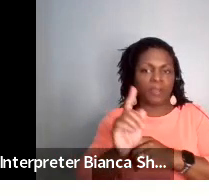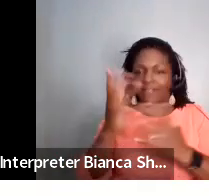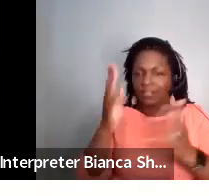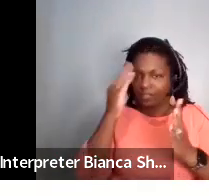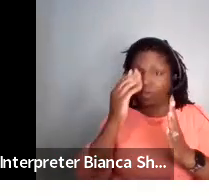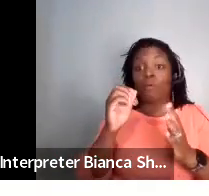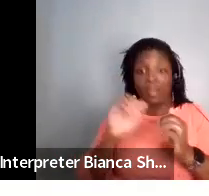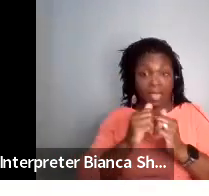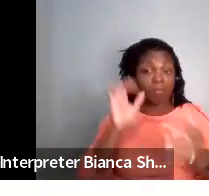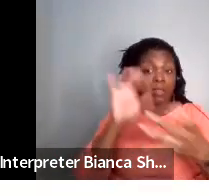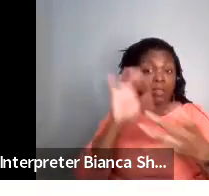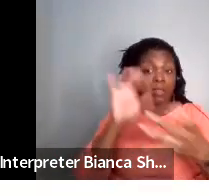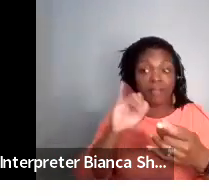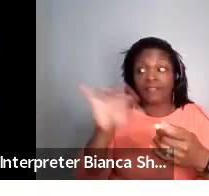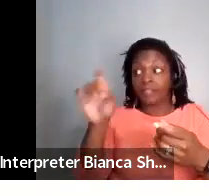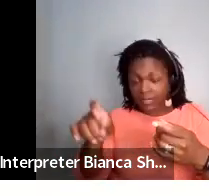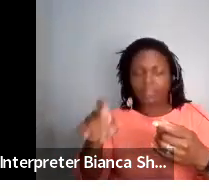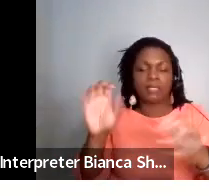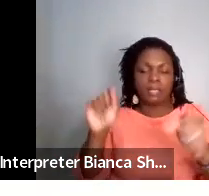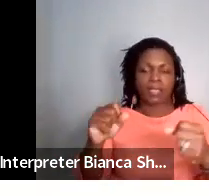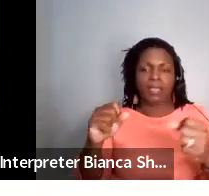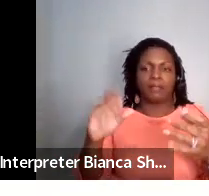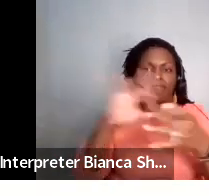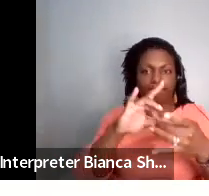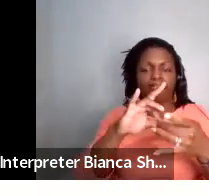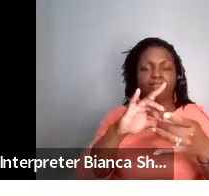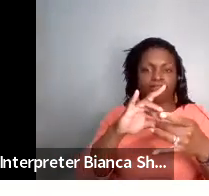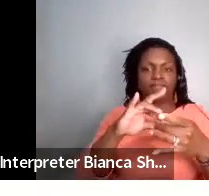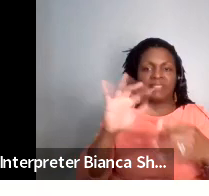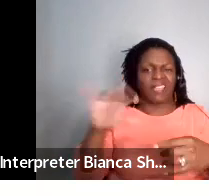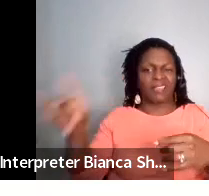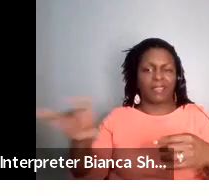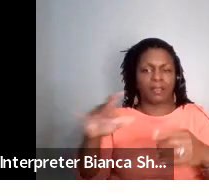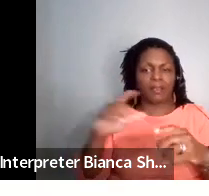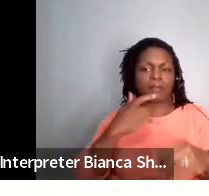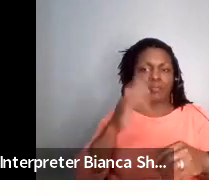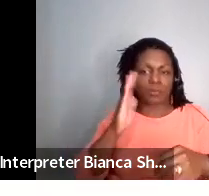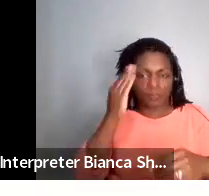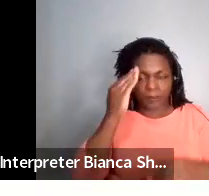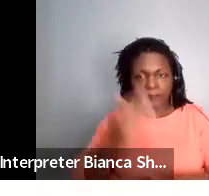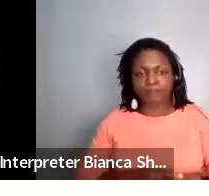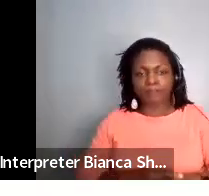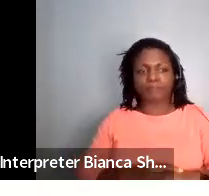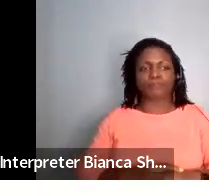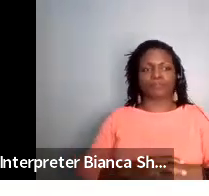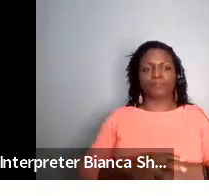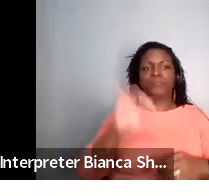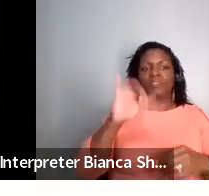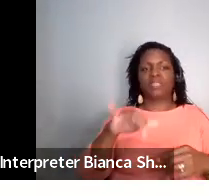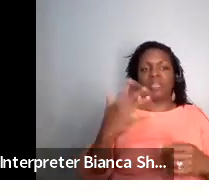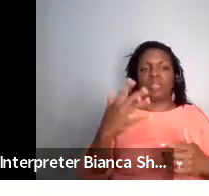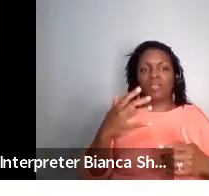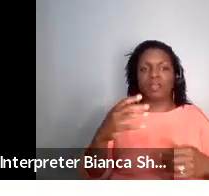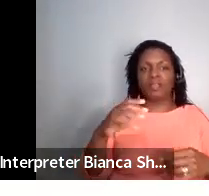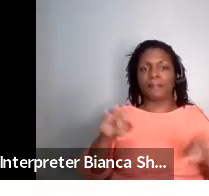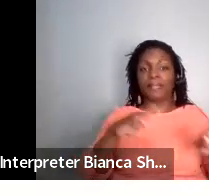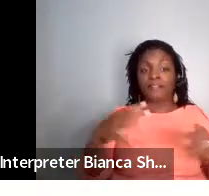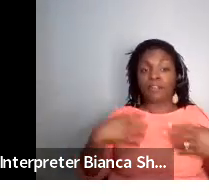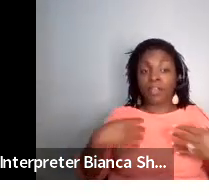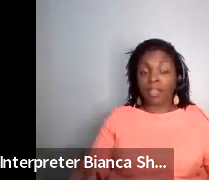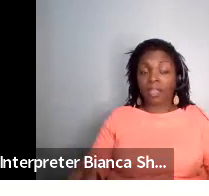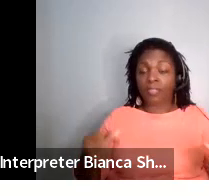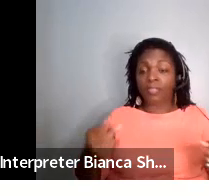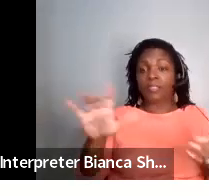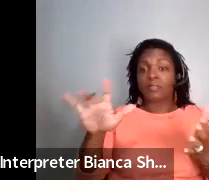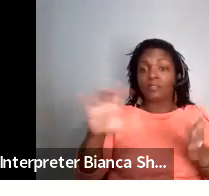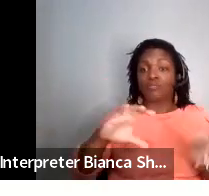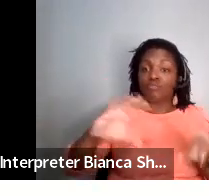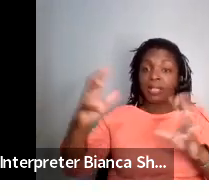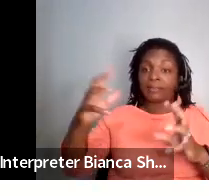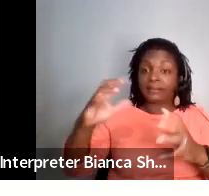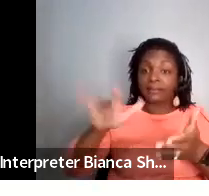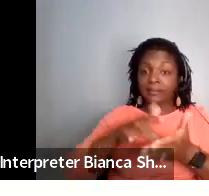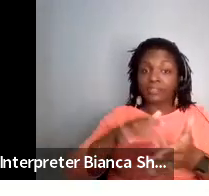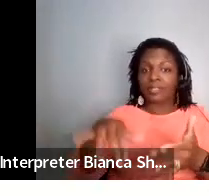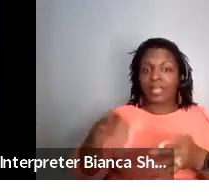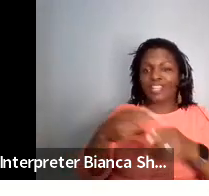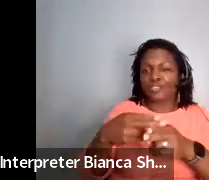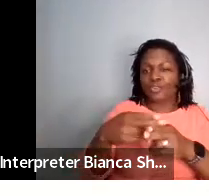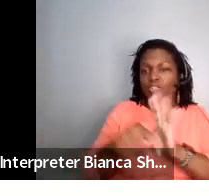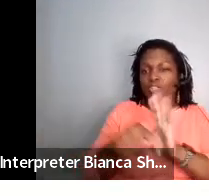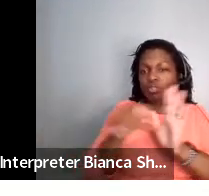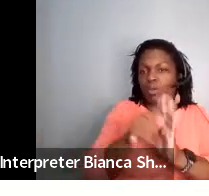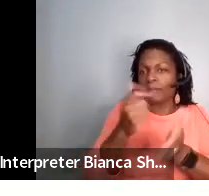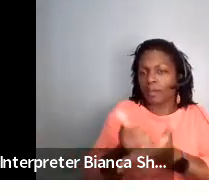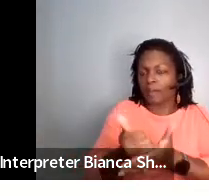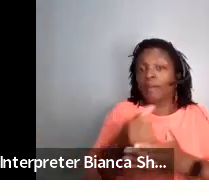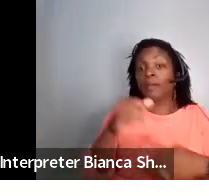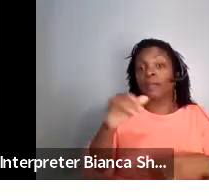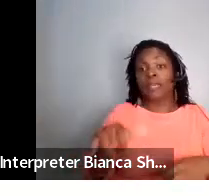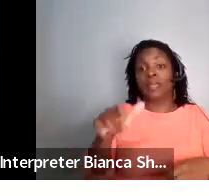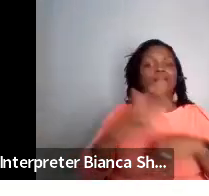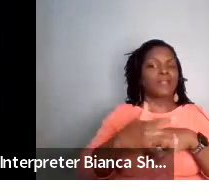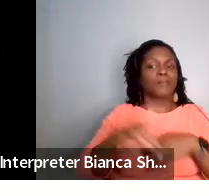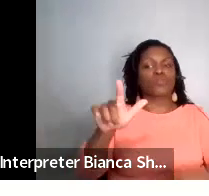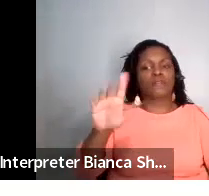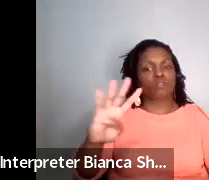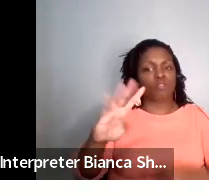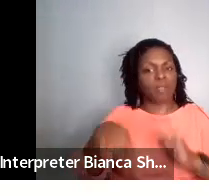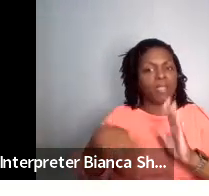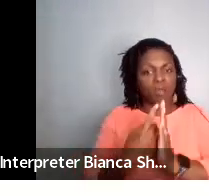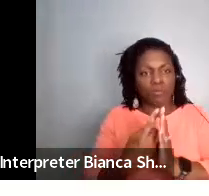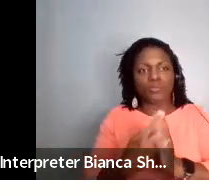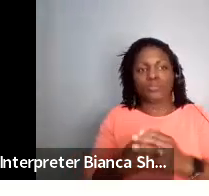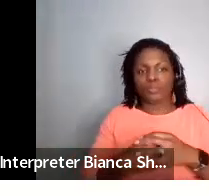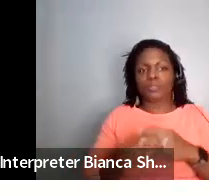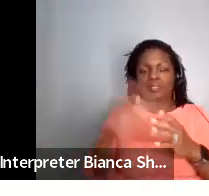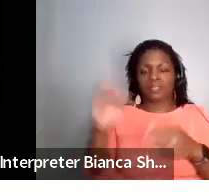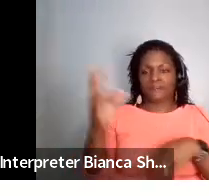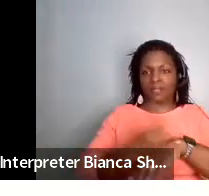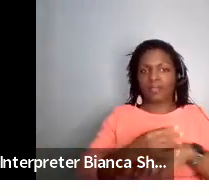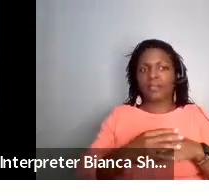Behavioral health crisis centers are facility based services that operate 24 h a day, 7 days, a week, 10 centers that provide short term behavioral health crisis, intervention, community brief prices support This is an ongoing crisis